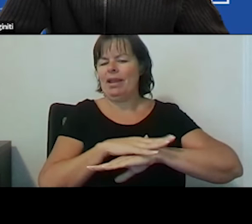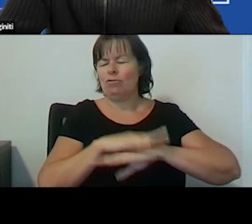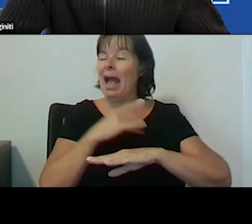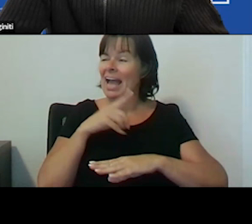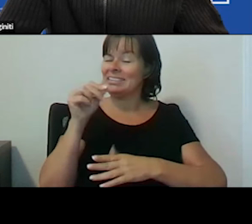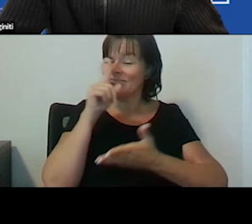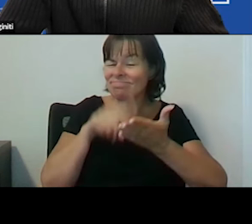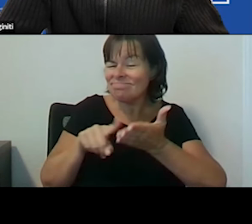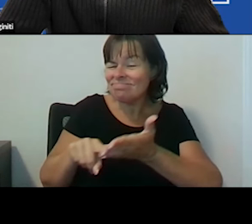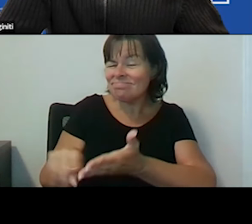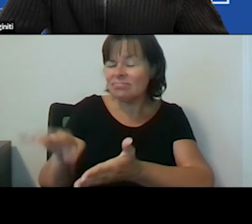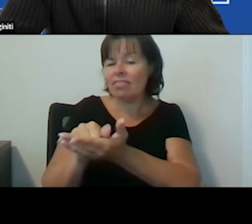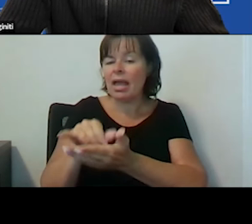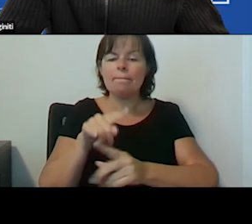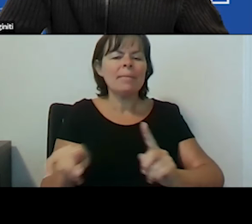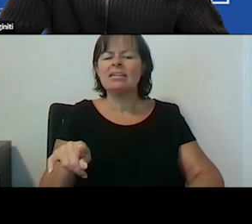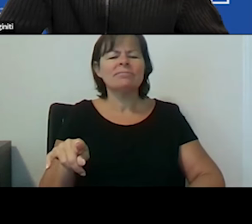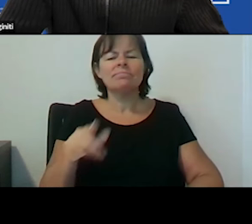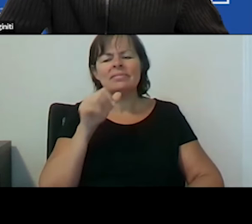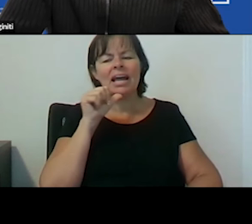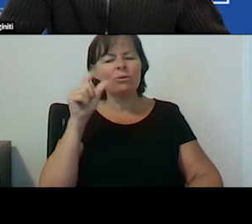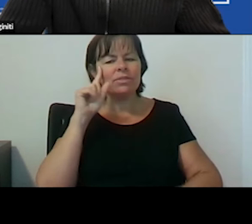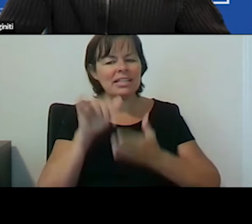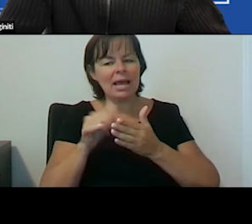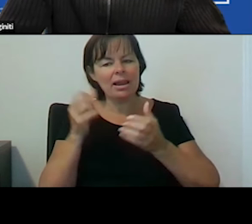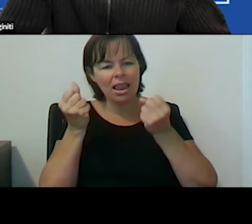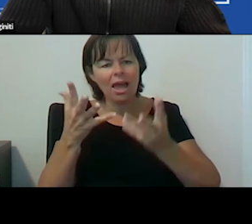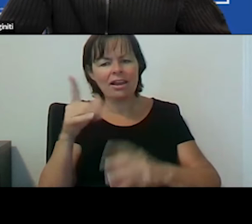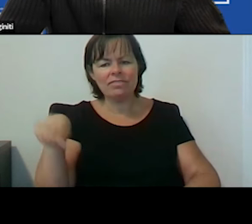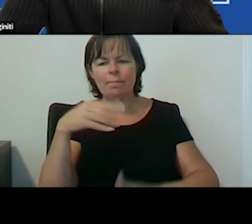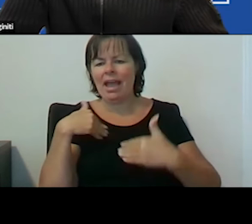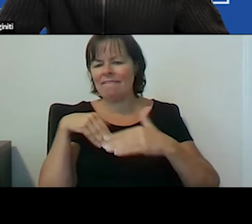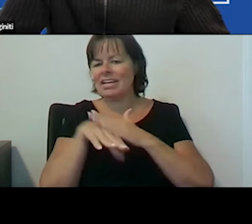I'm not sure most of them have accessibility options anyway and it might be a good thing for